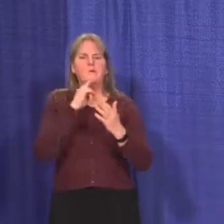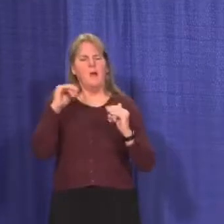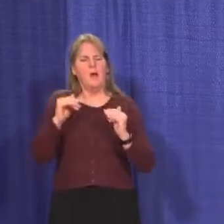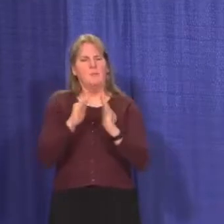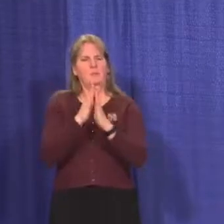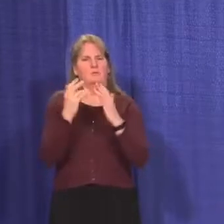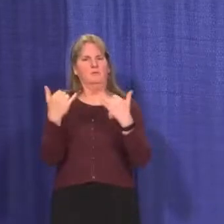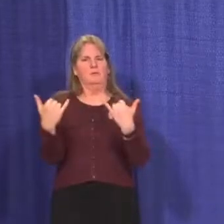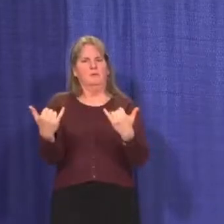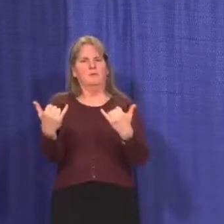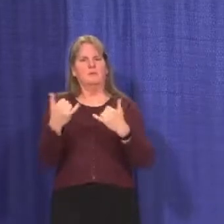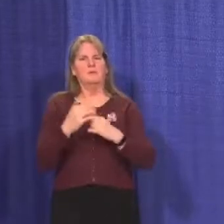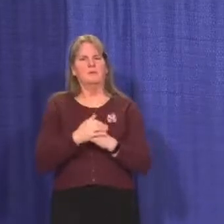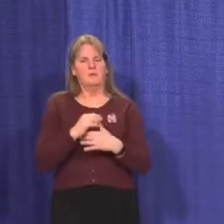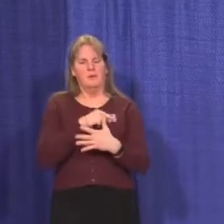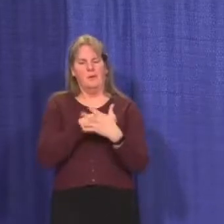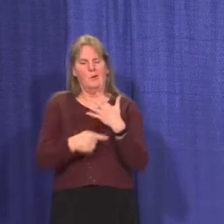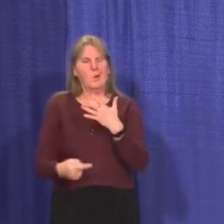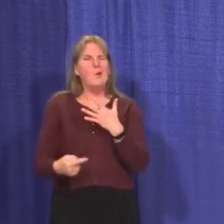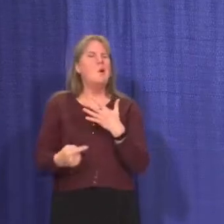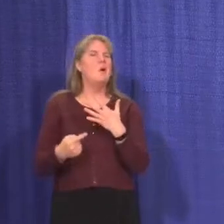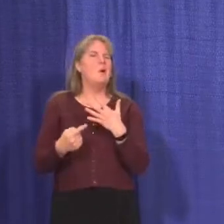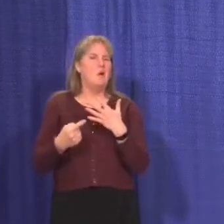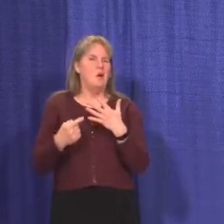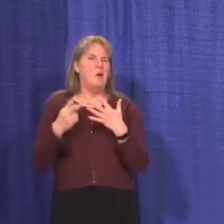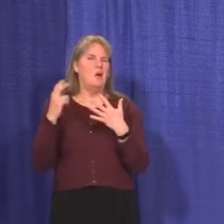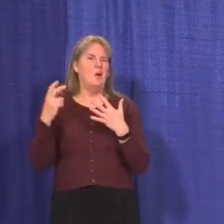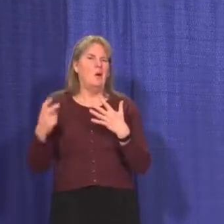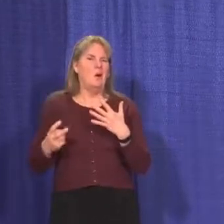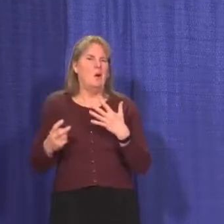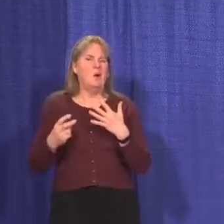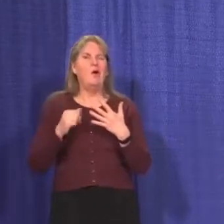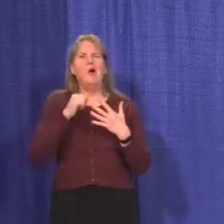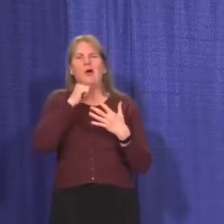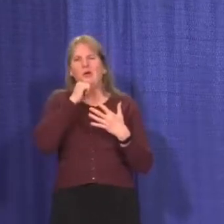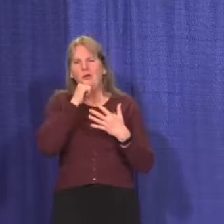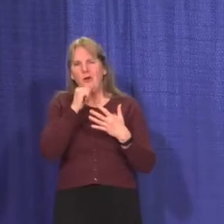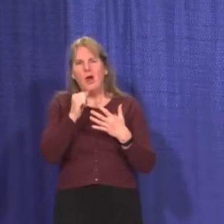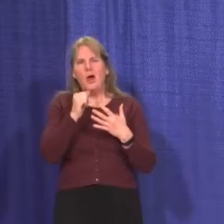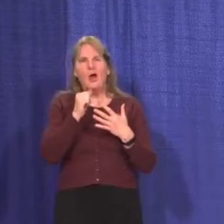address all of those nonfirst-tier priorities according to the national